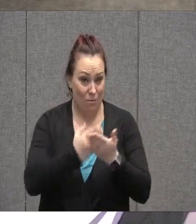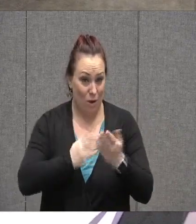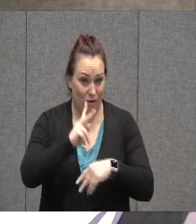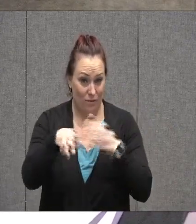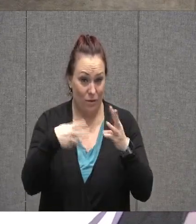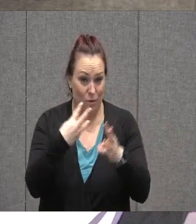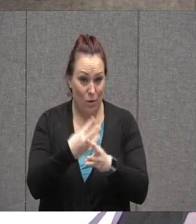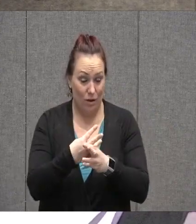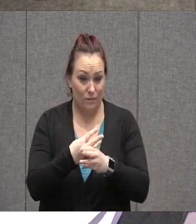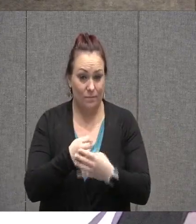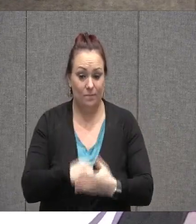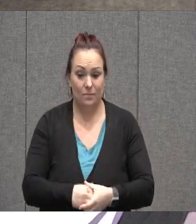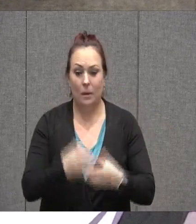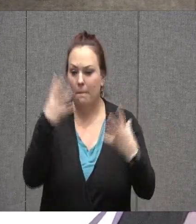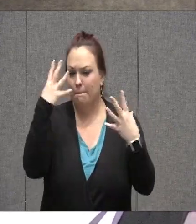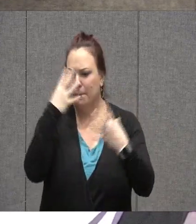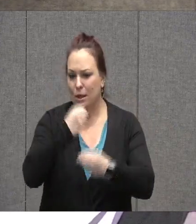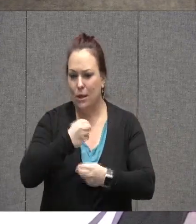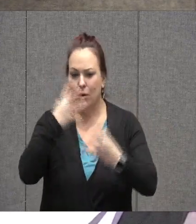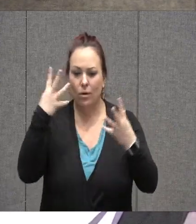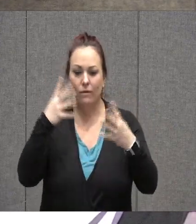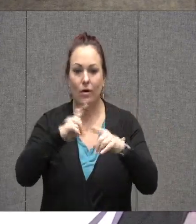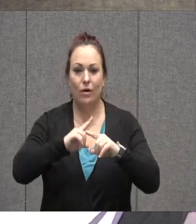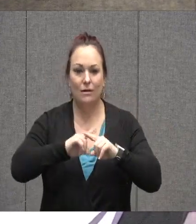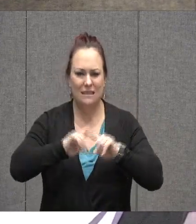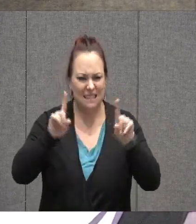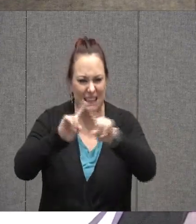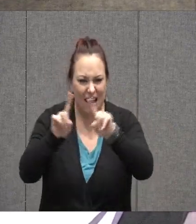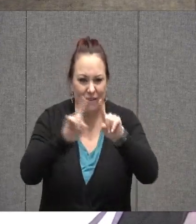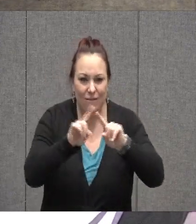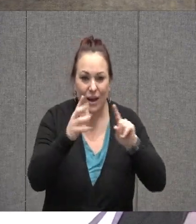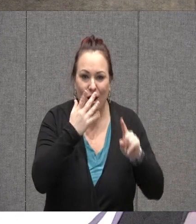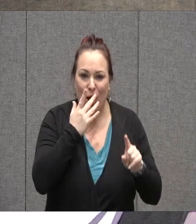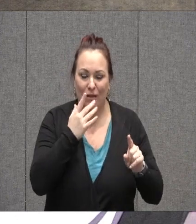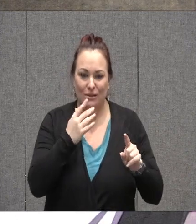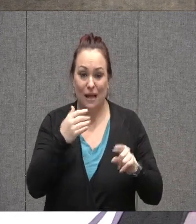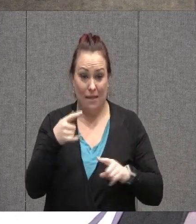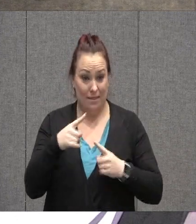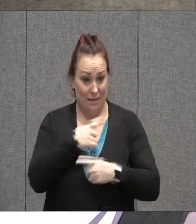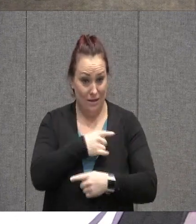And this is a beautiful, very different colors, isn't it? This one is yellow, yeah.